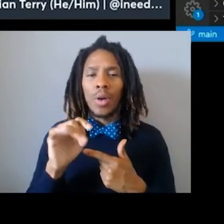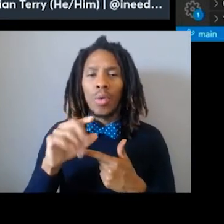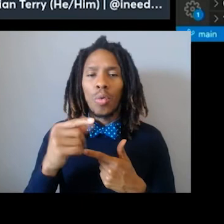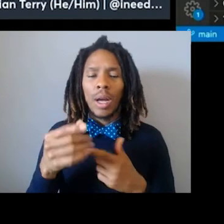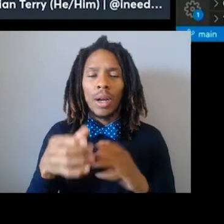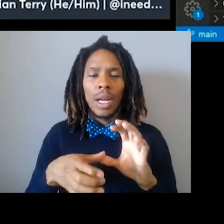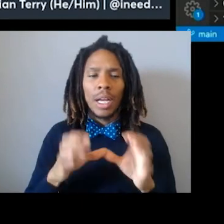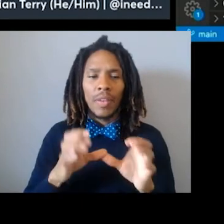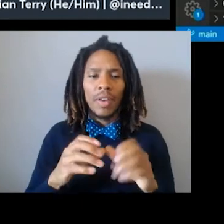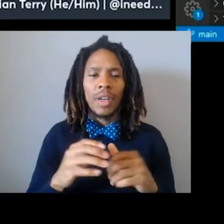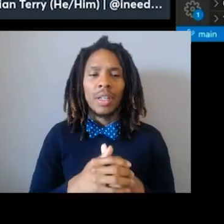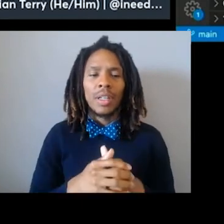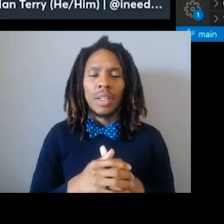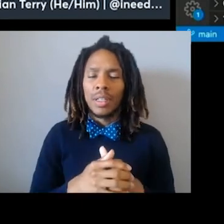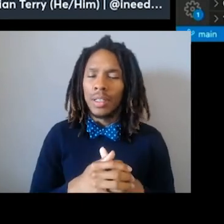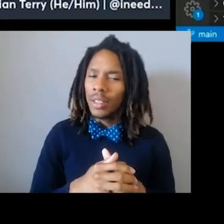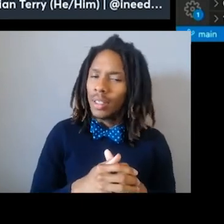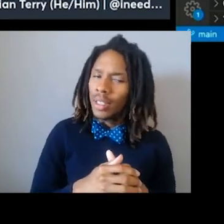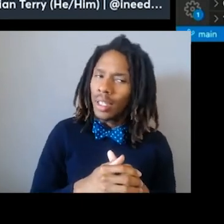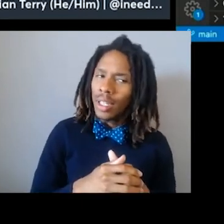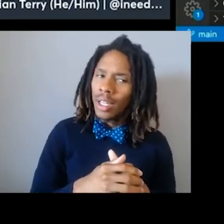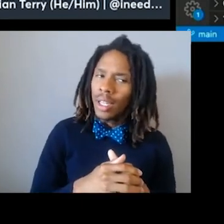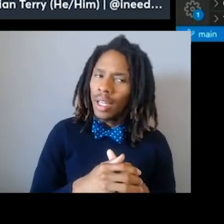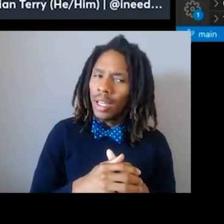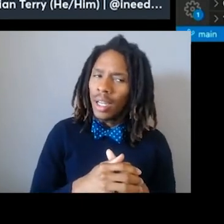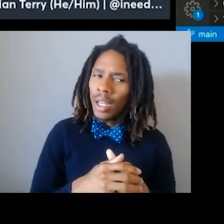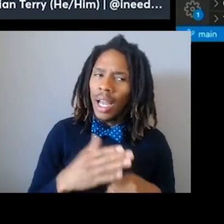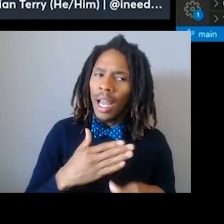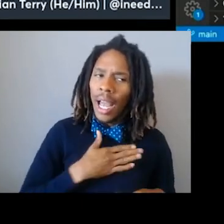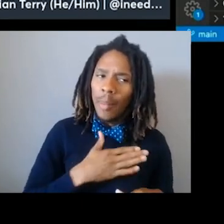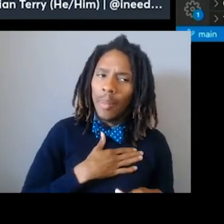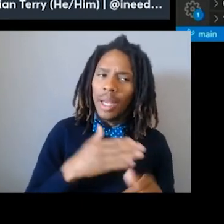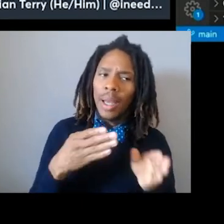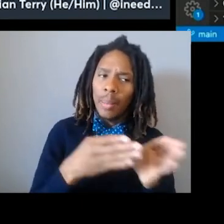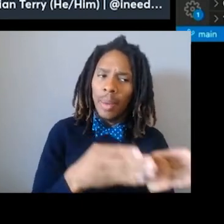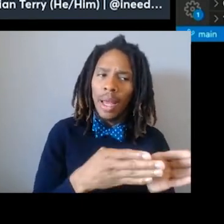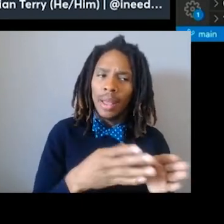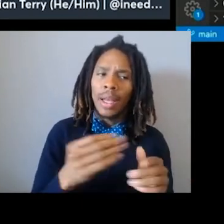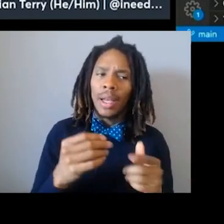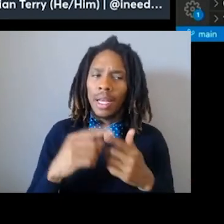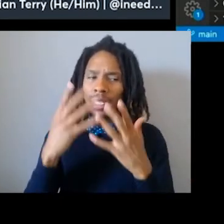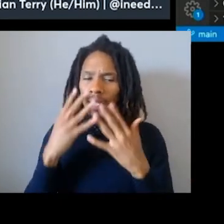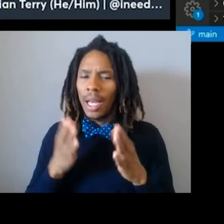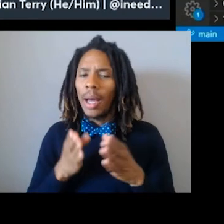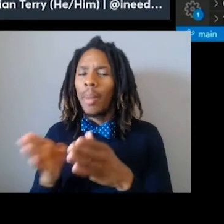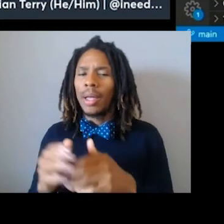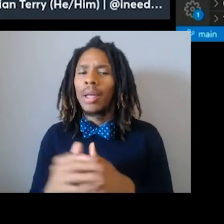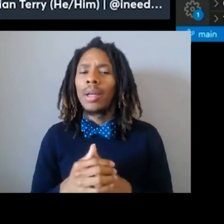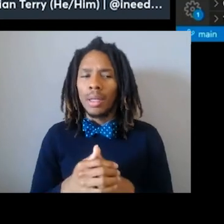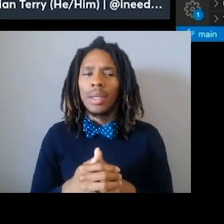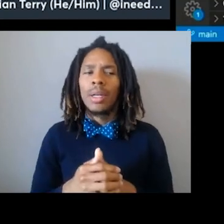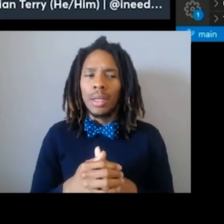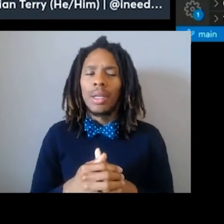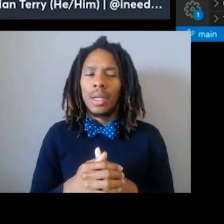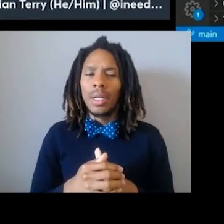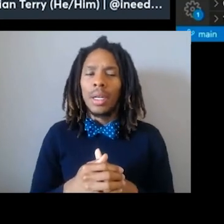And so you wanna define your failover configuration. So in the primary, we're saying what's the health check